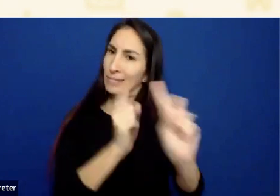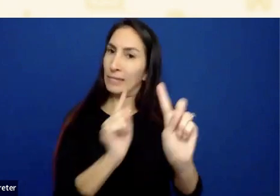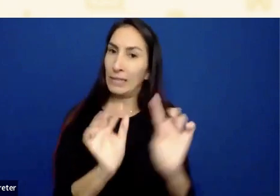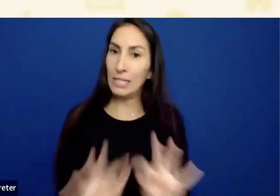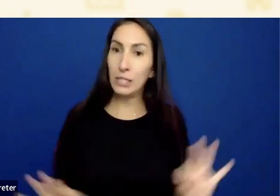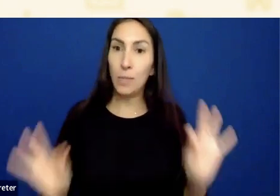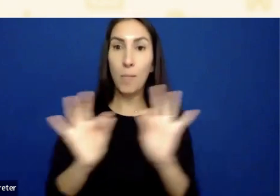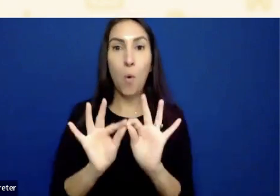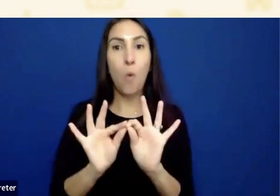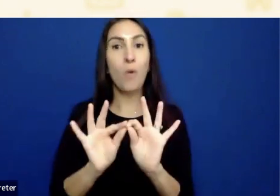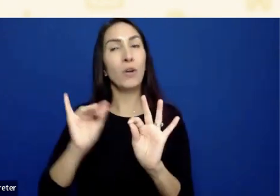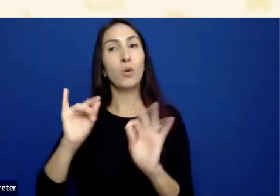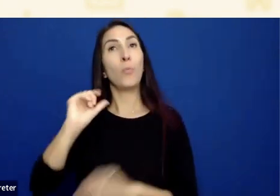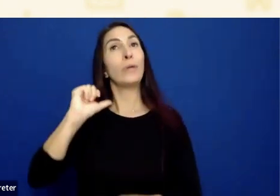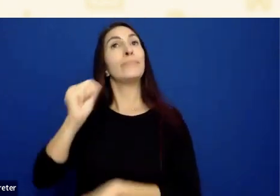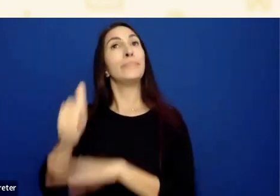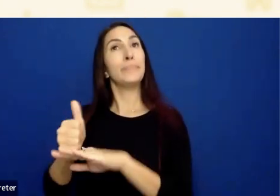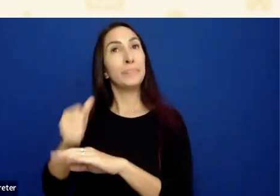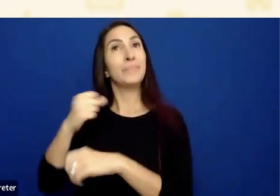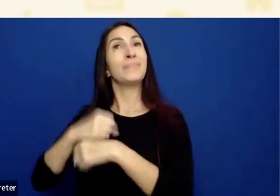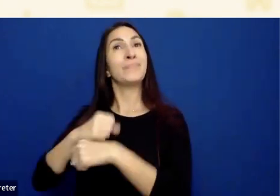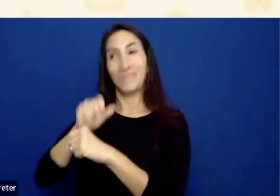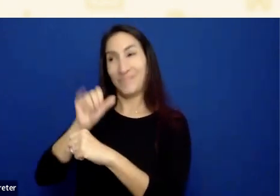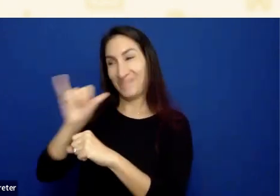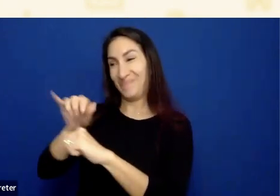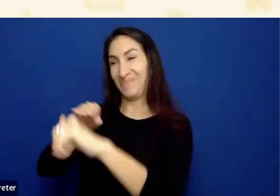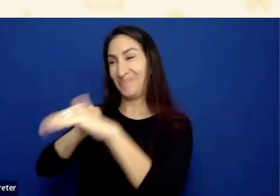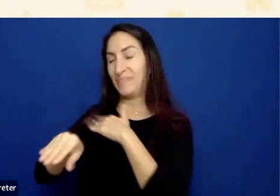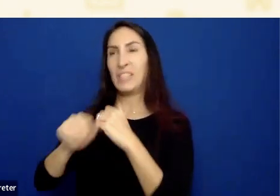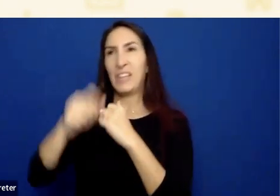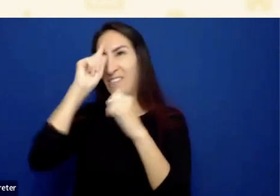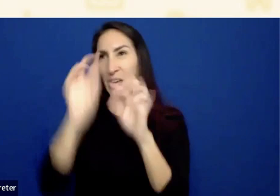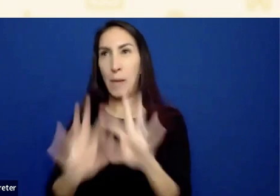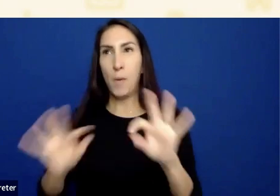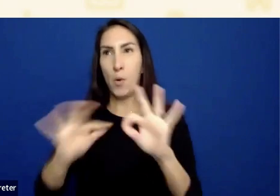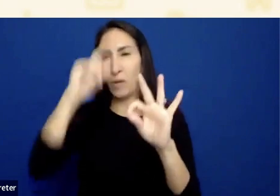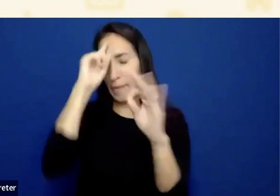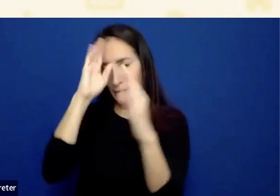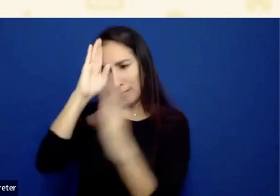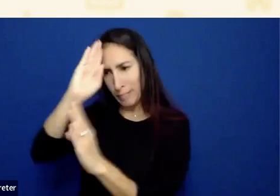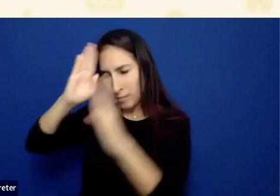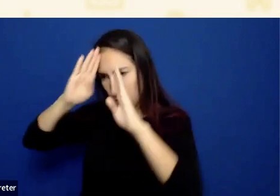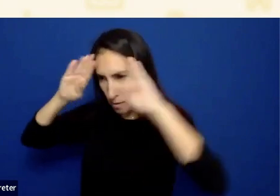Joe, about democratizing, you need to think about the full breadth of disability and impairment.